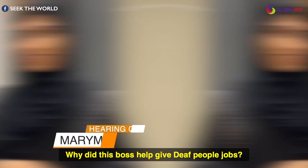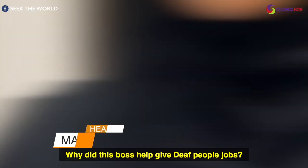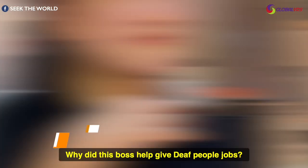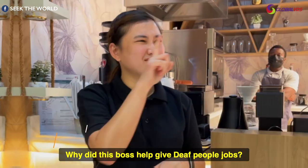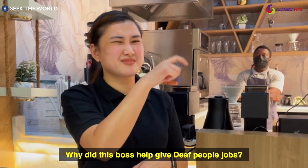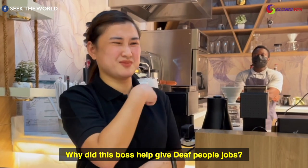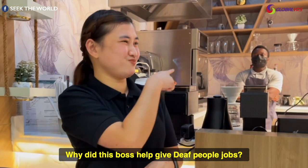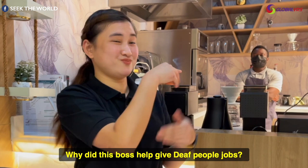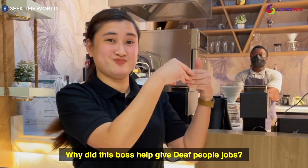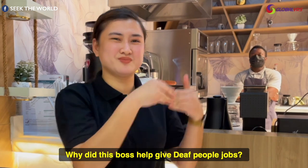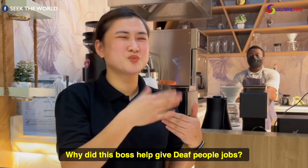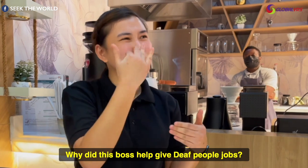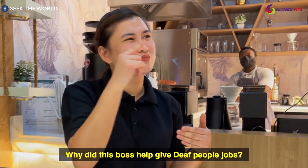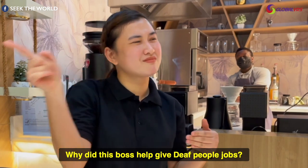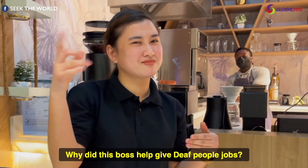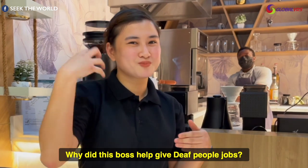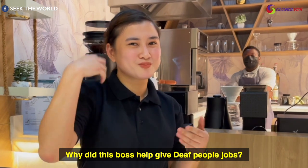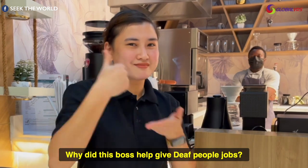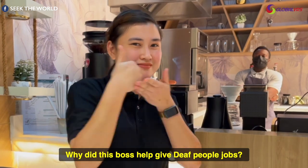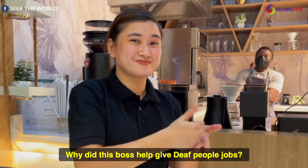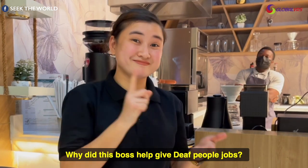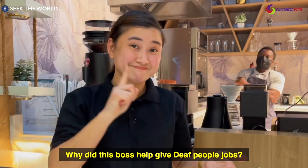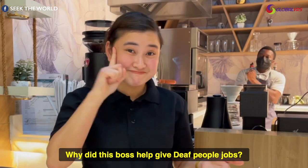Why did this boss help give Deaf people jobs?